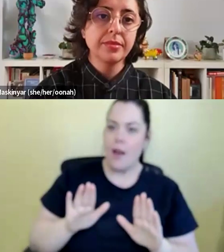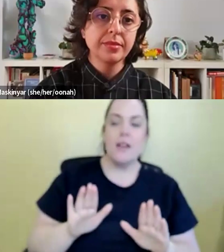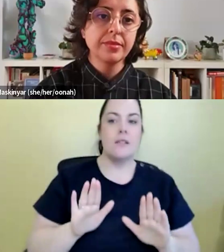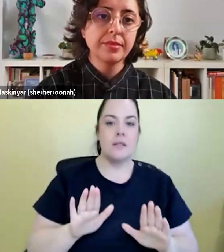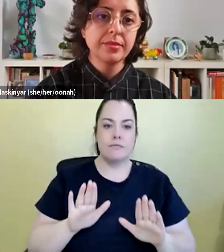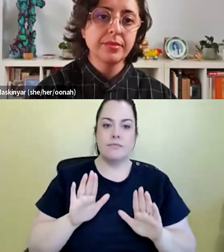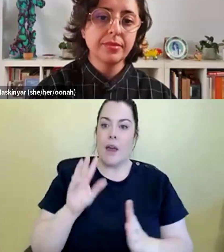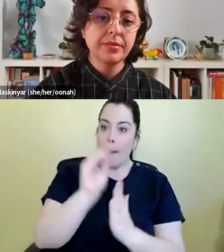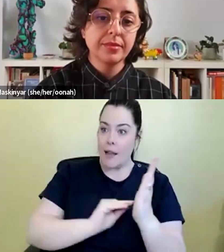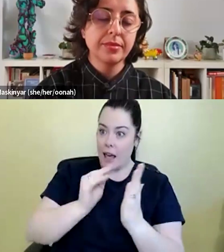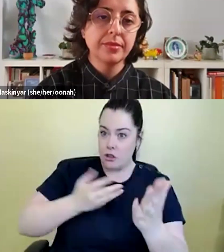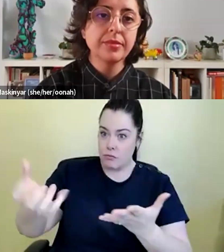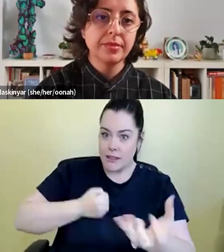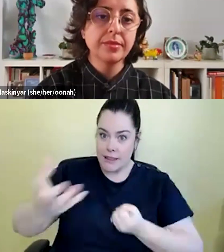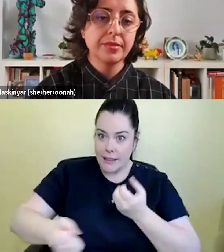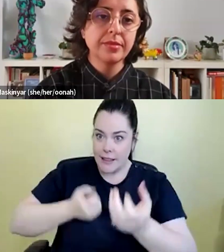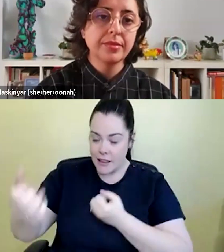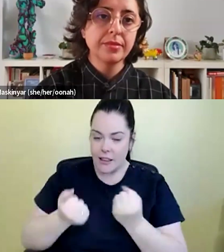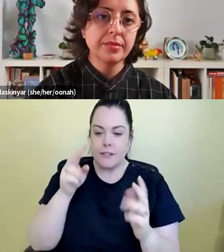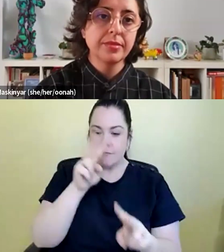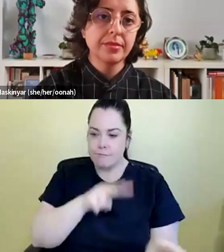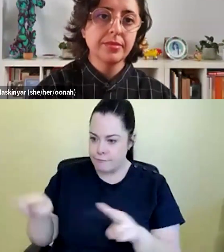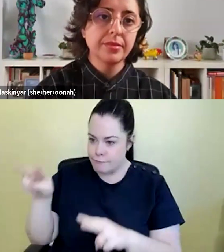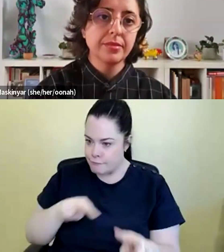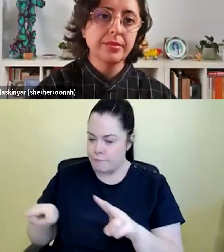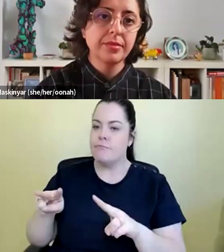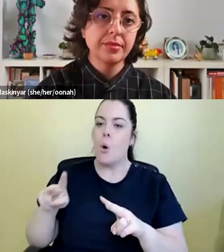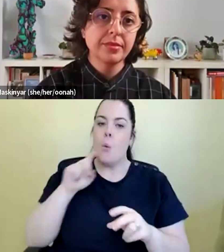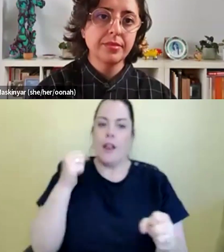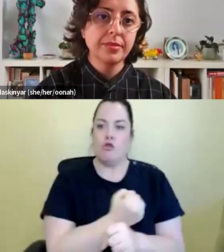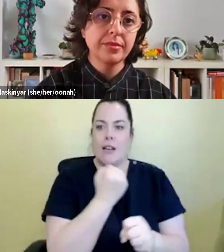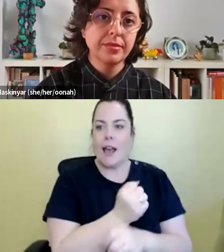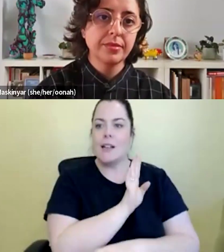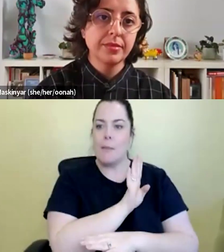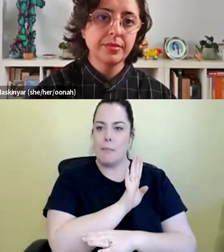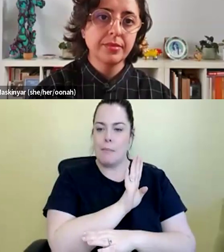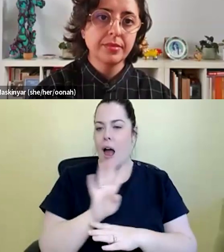seek to build a panel that enables that panel to be number one, fantastic, number two that people